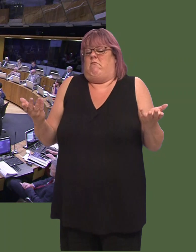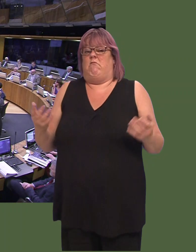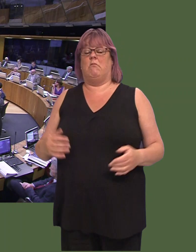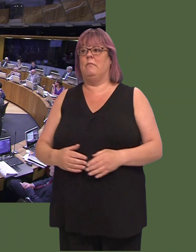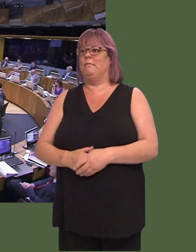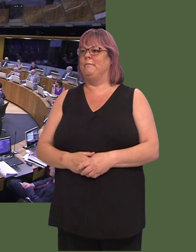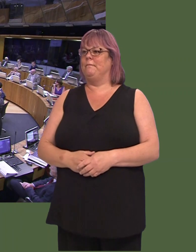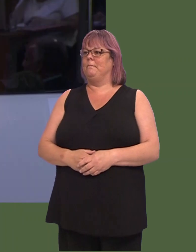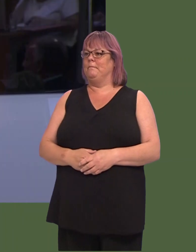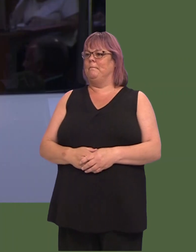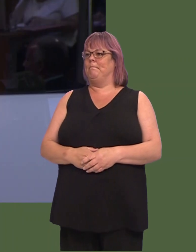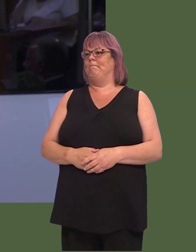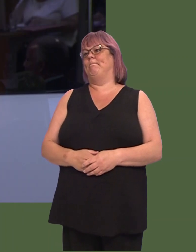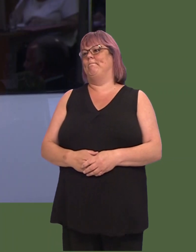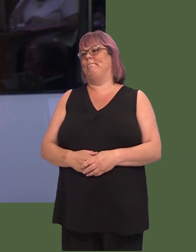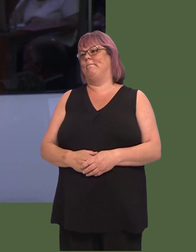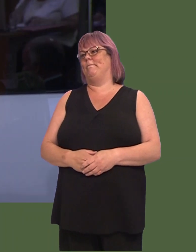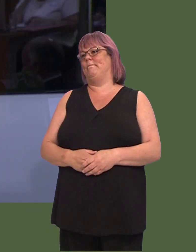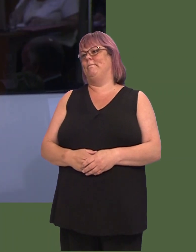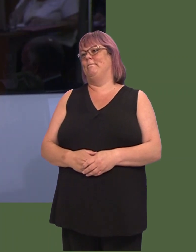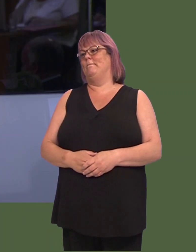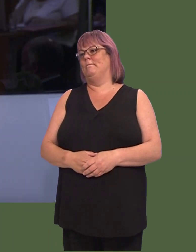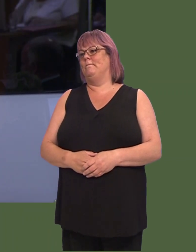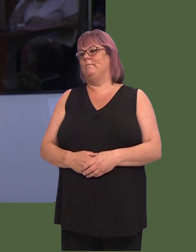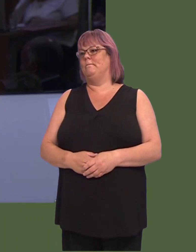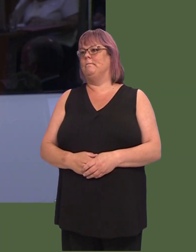taken the wind out of my sails on that one.